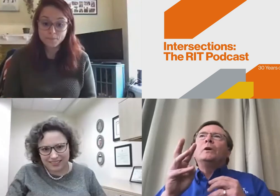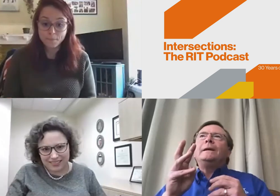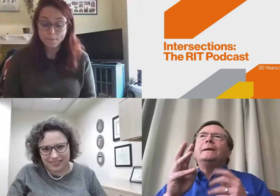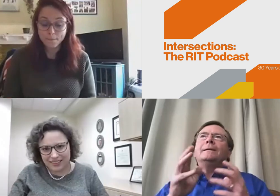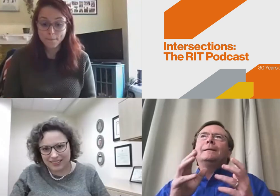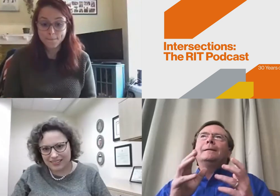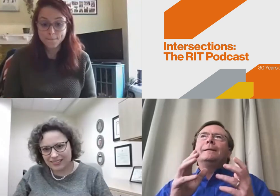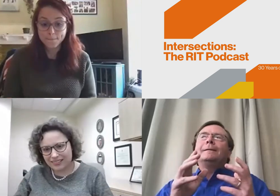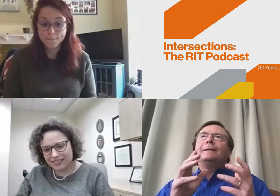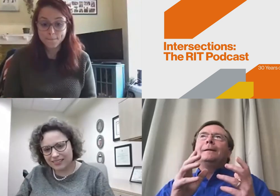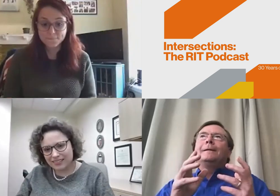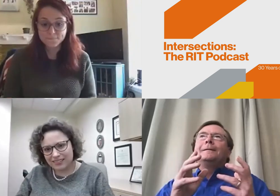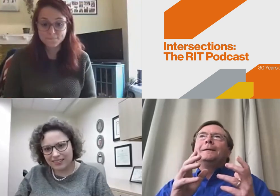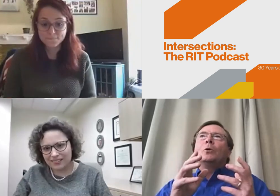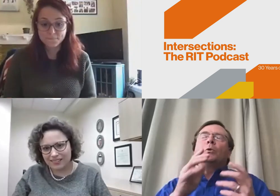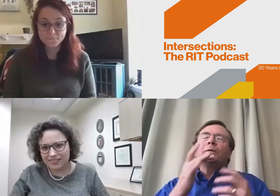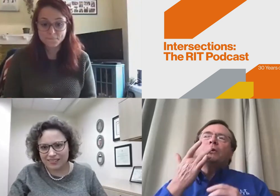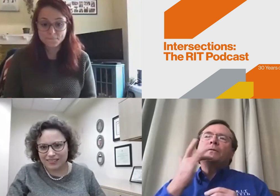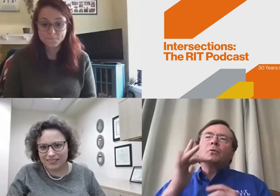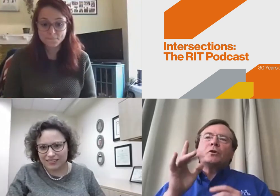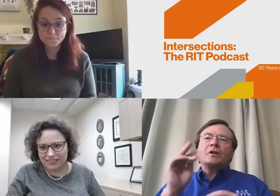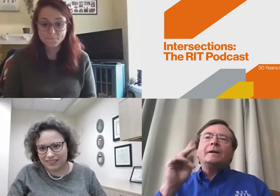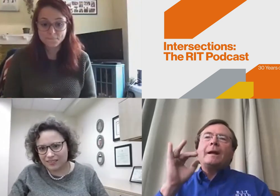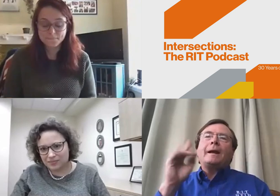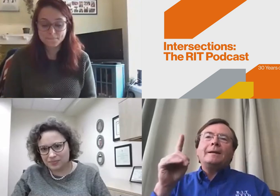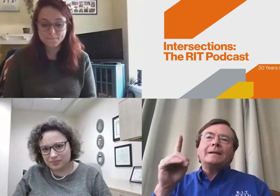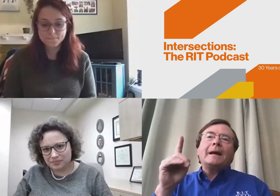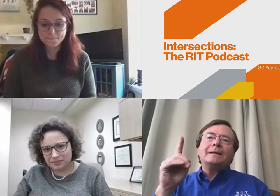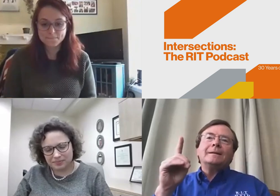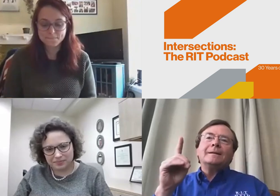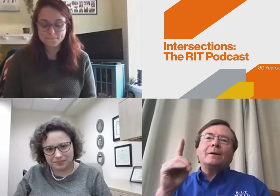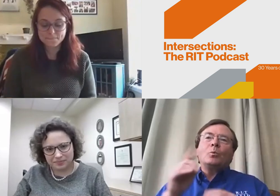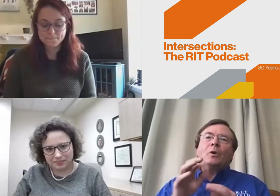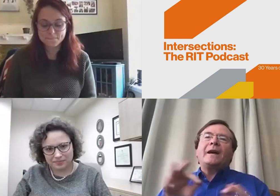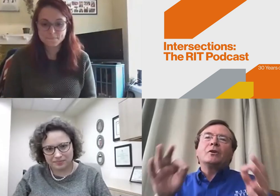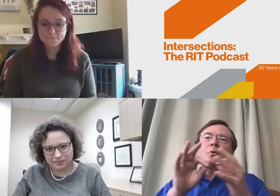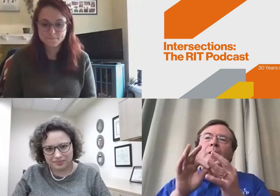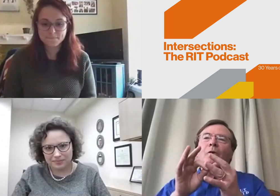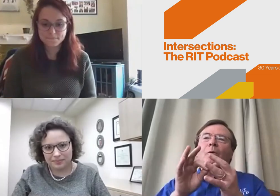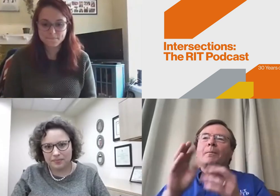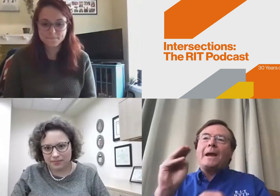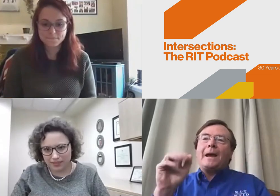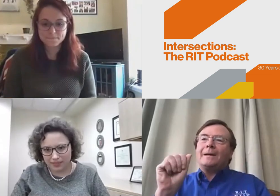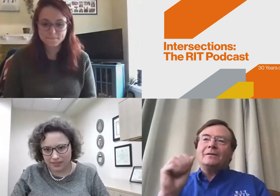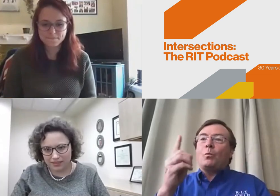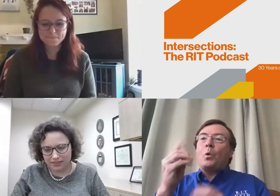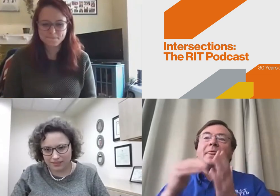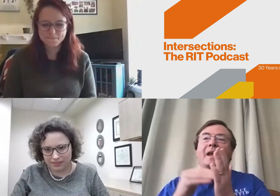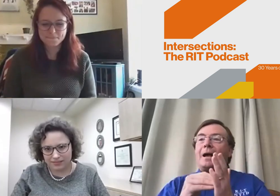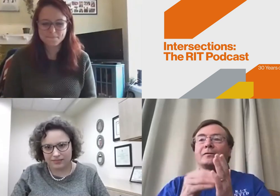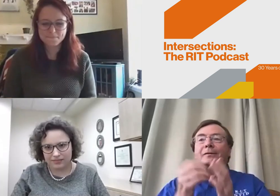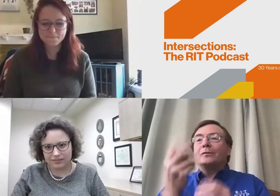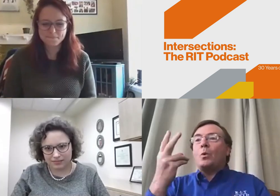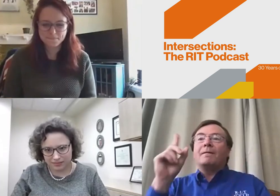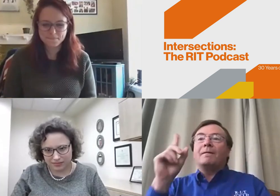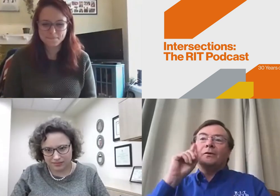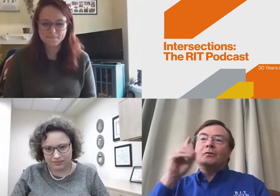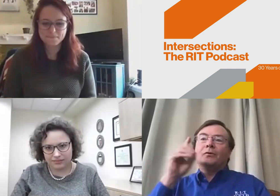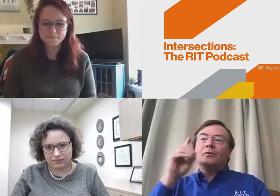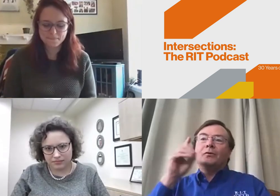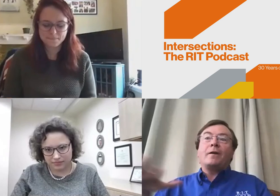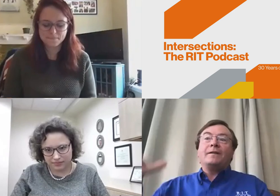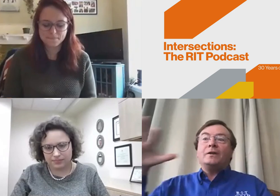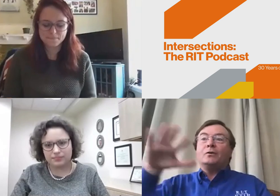We are very fortunate at NTID that we have a critical mass of 1,200 deaf and hard-of-hearing